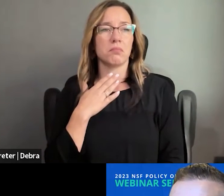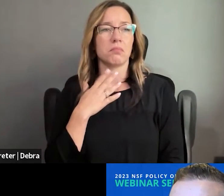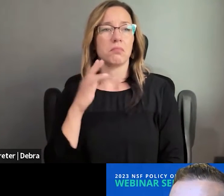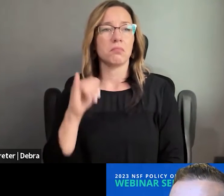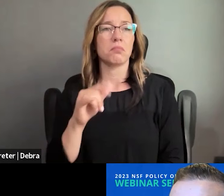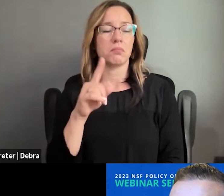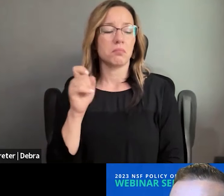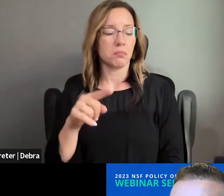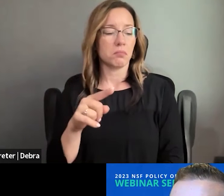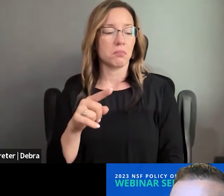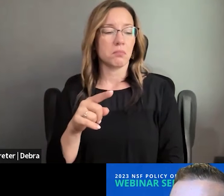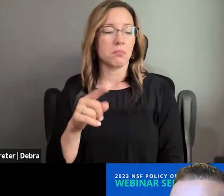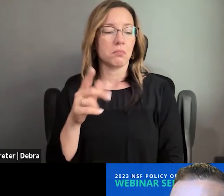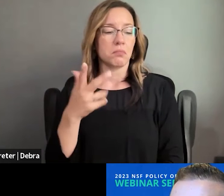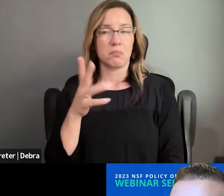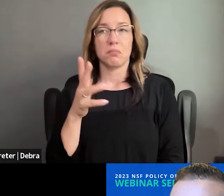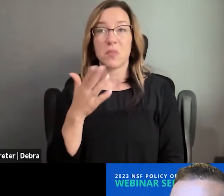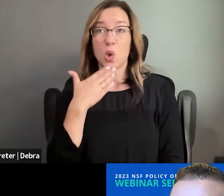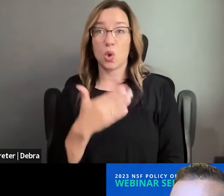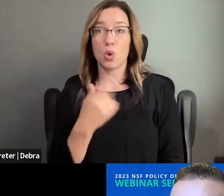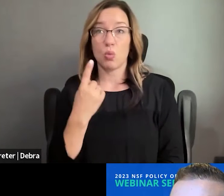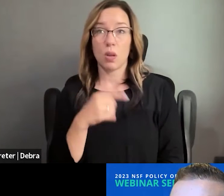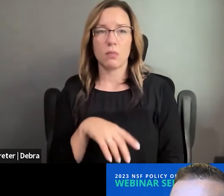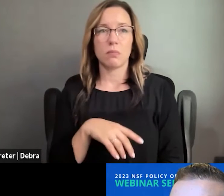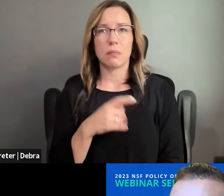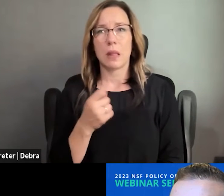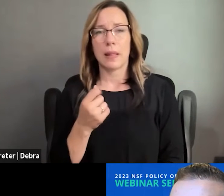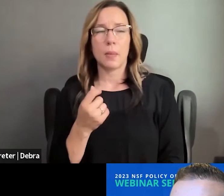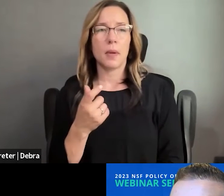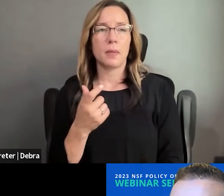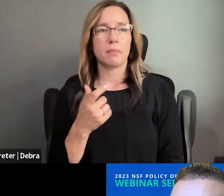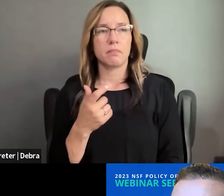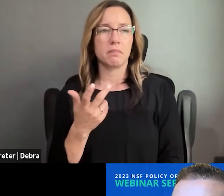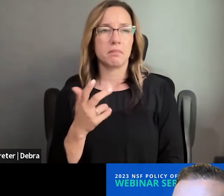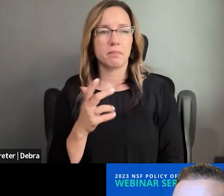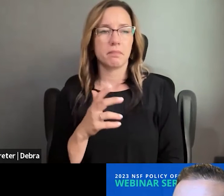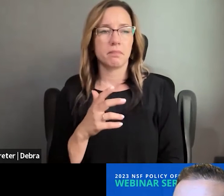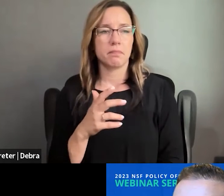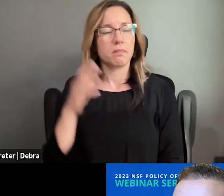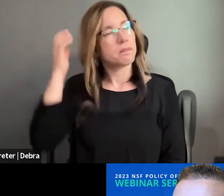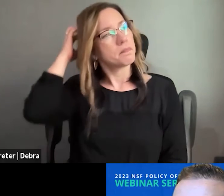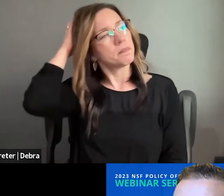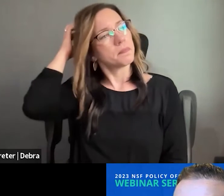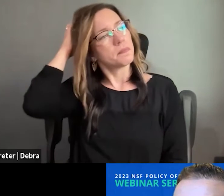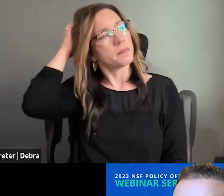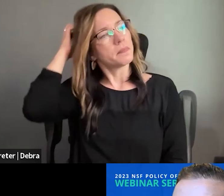because it is a very good one and it's a little nuanced. The bottom line is that what we're trying to get is to